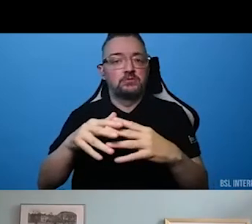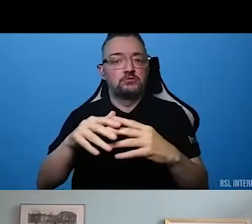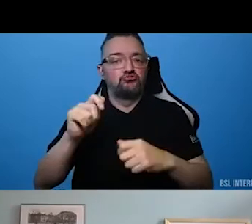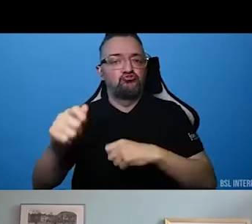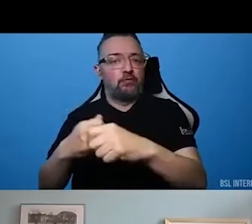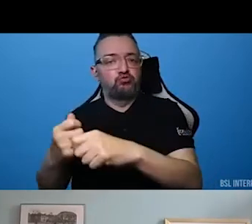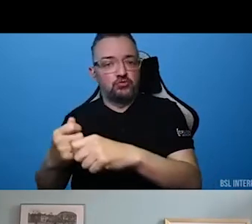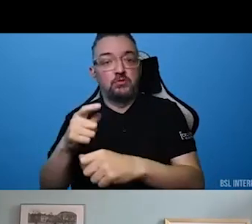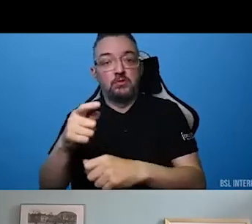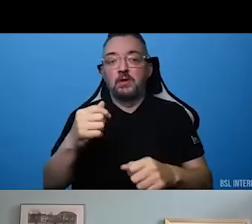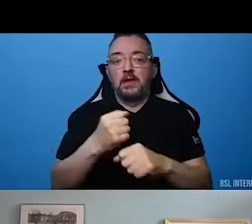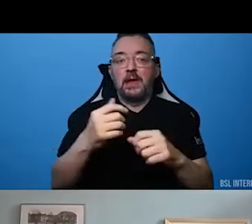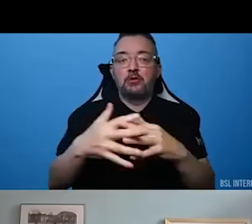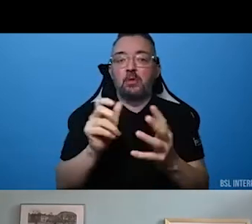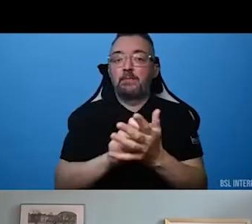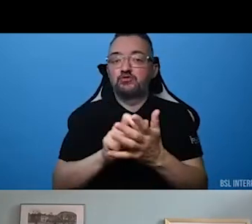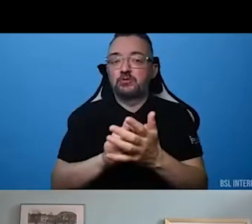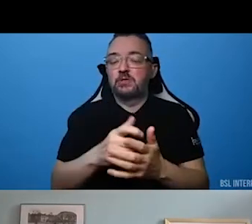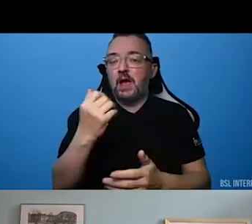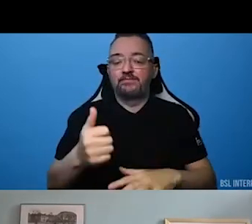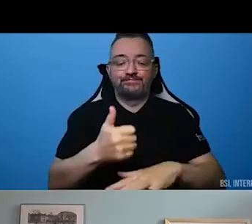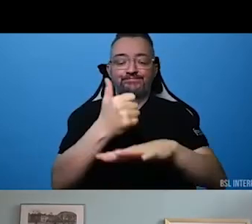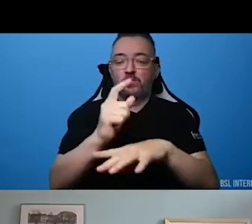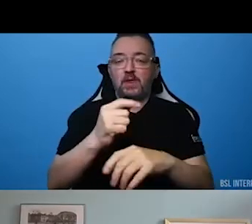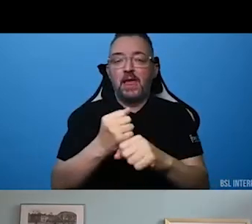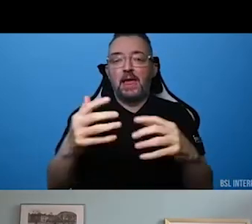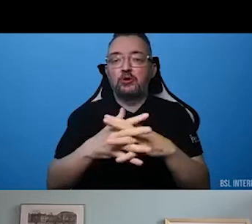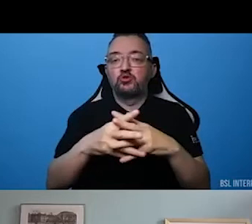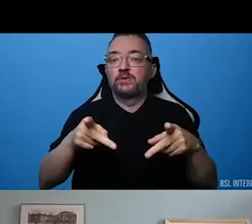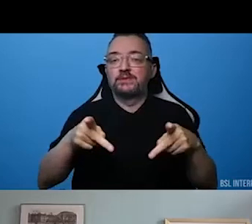A Glasgow merchant developed what was called the Glasgow System.